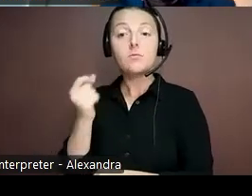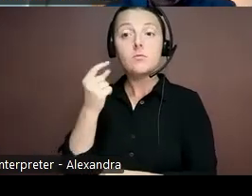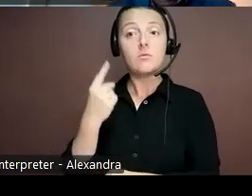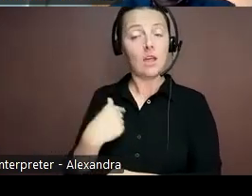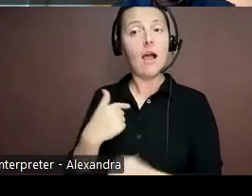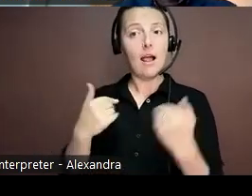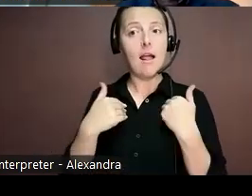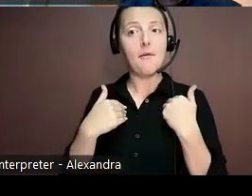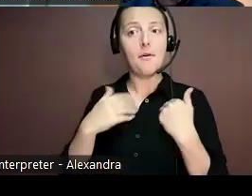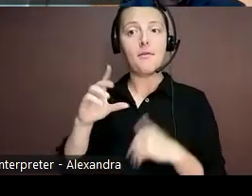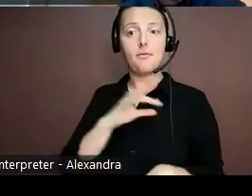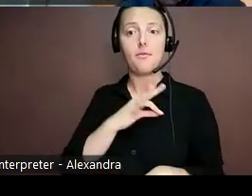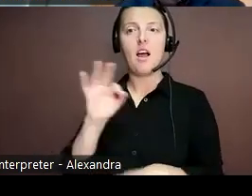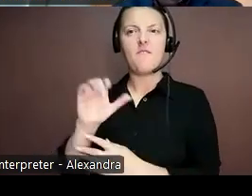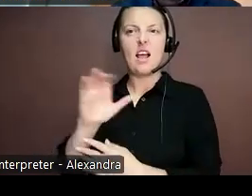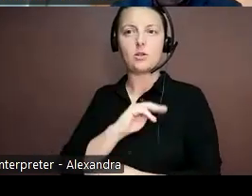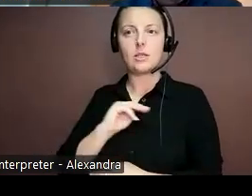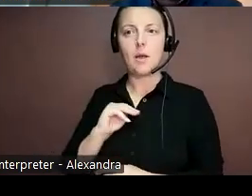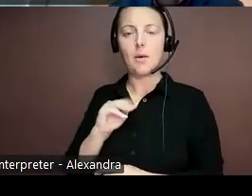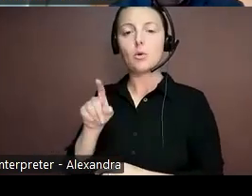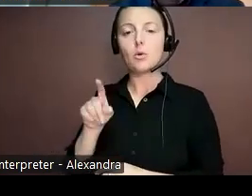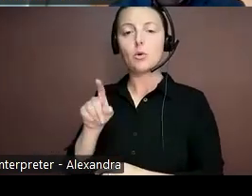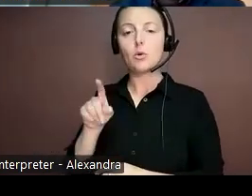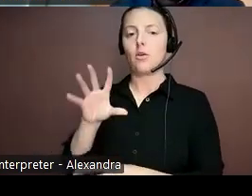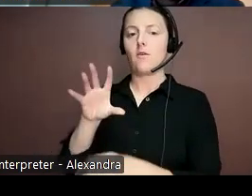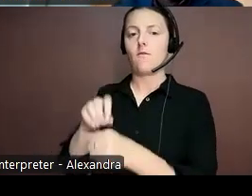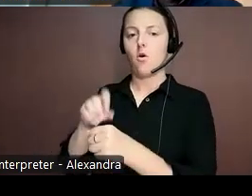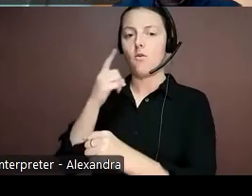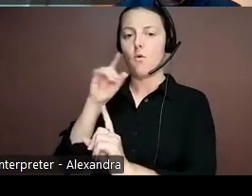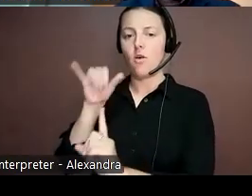center for autism and developing brain. So we were able to sort of invest in some of their time to